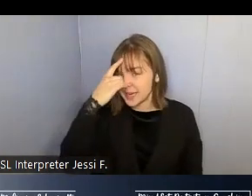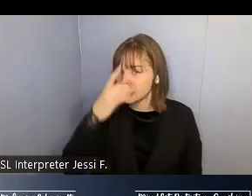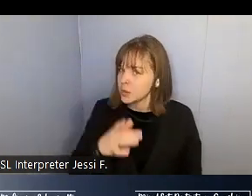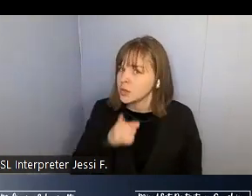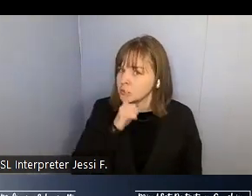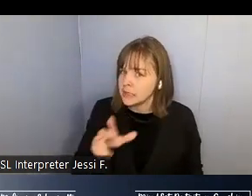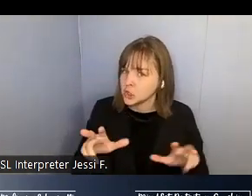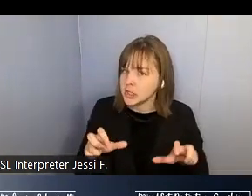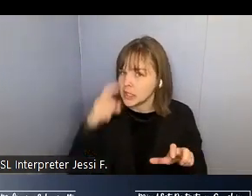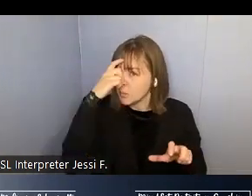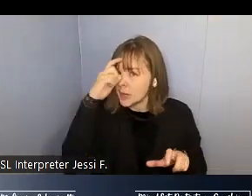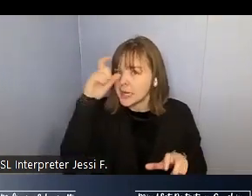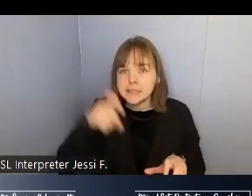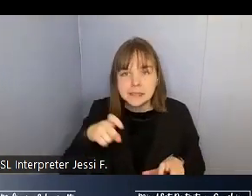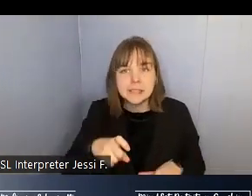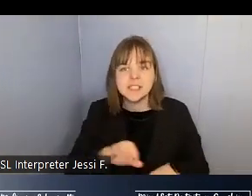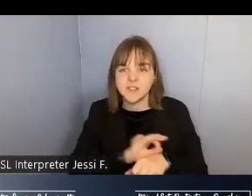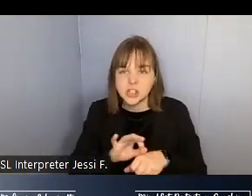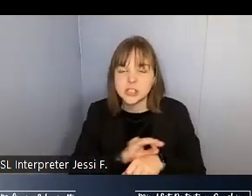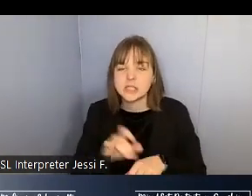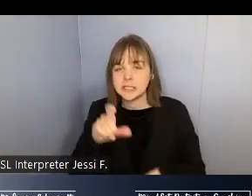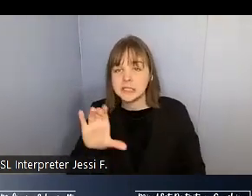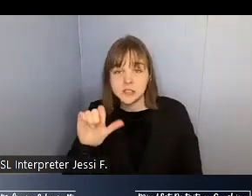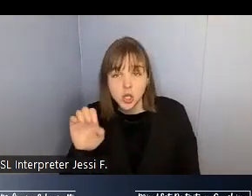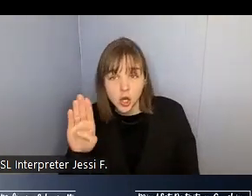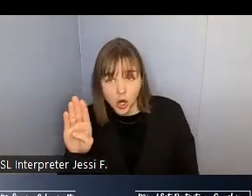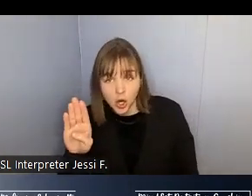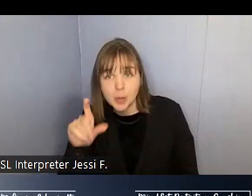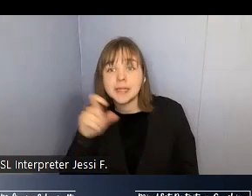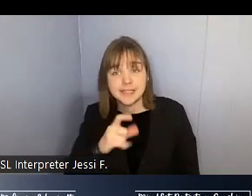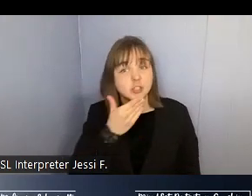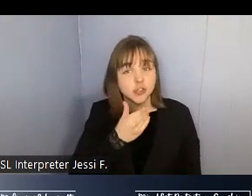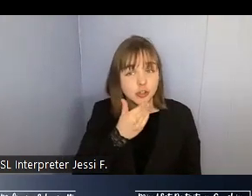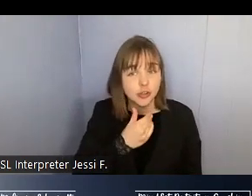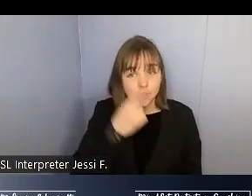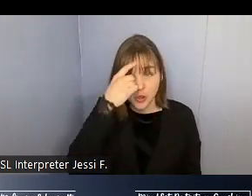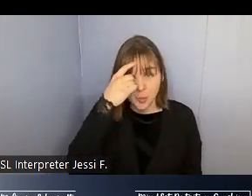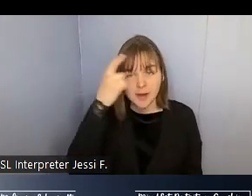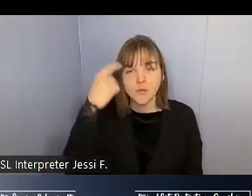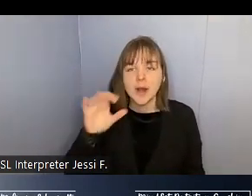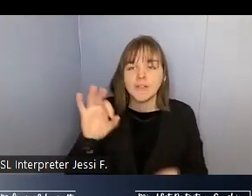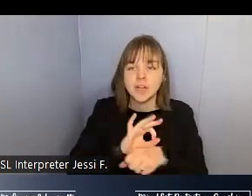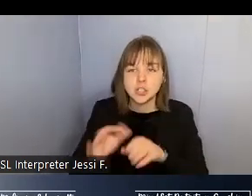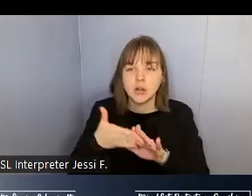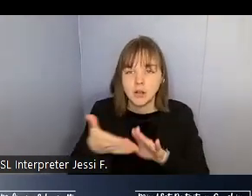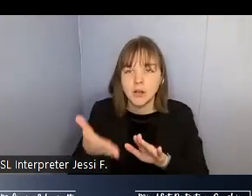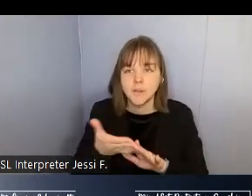and carbohydrates to function at a high level and keep you going. And then your body is like, OK, not enough calories?